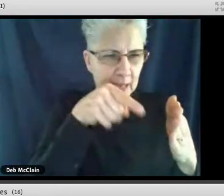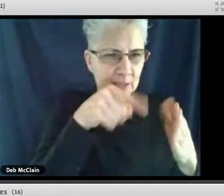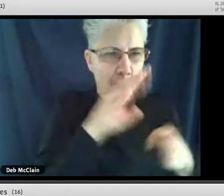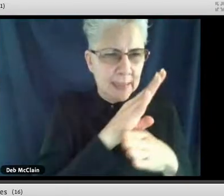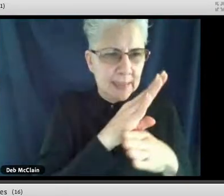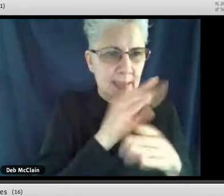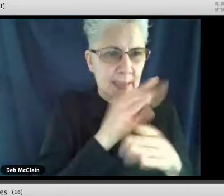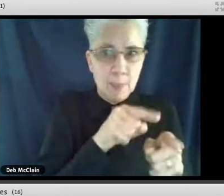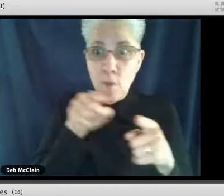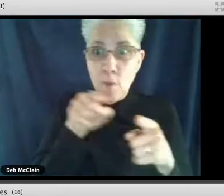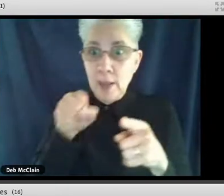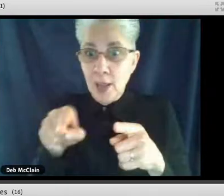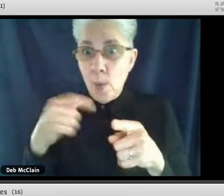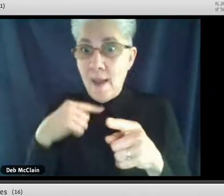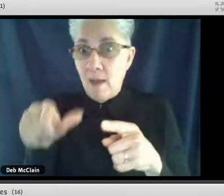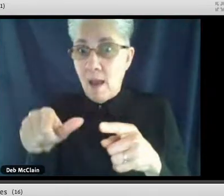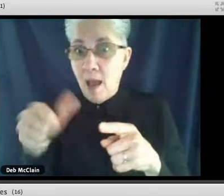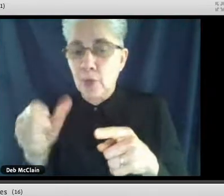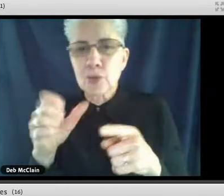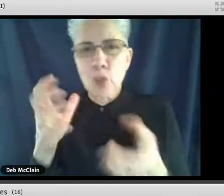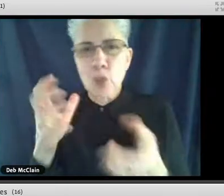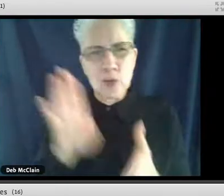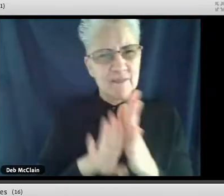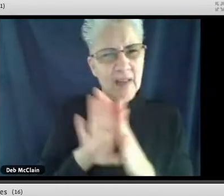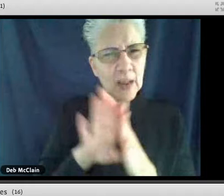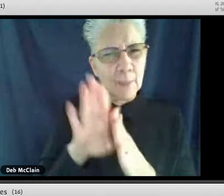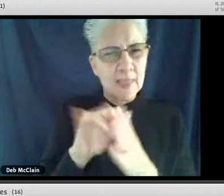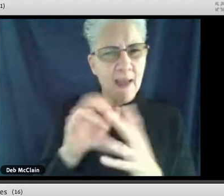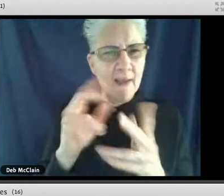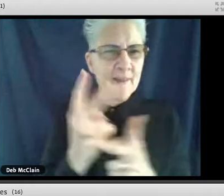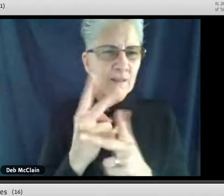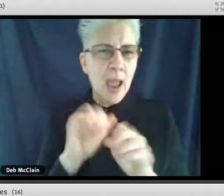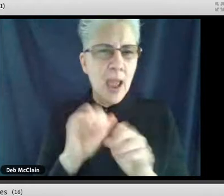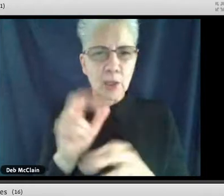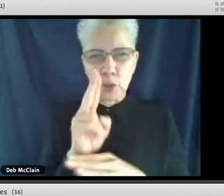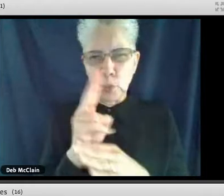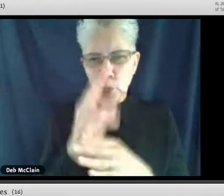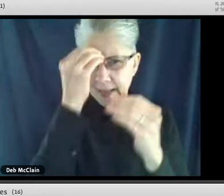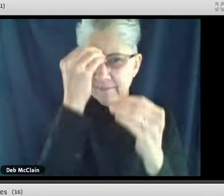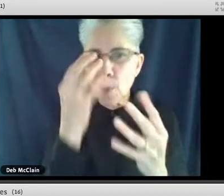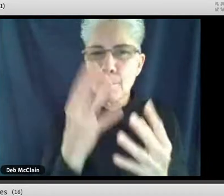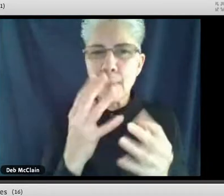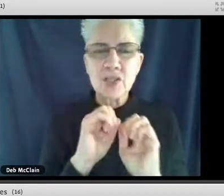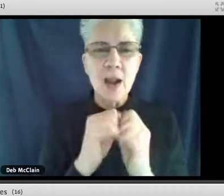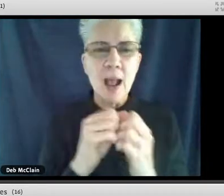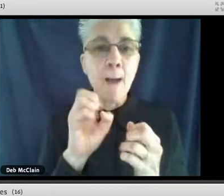So putting that all together, figuring out how you can use this information and how Mary will use your page,